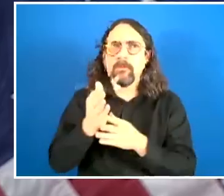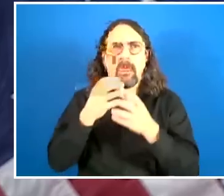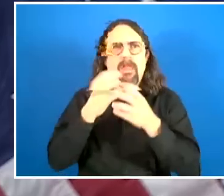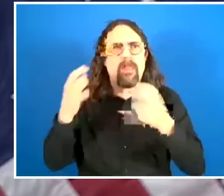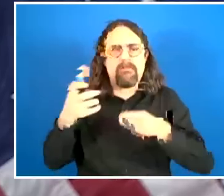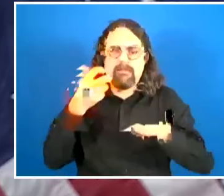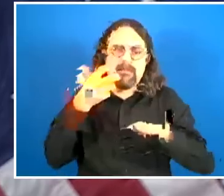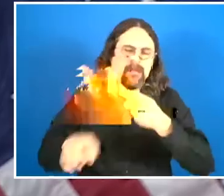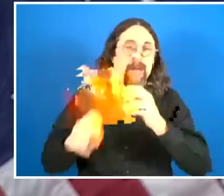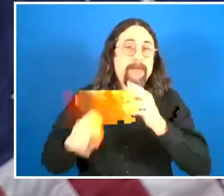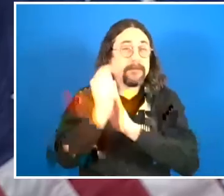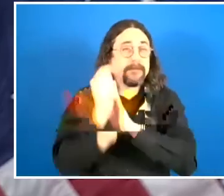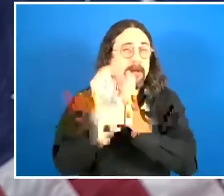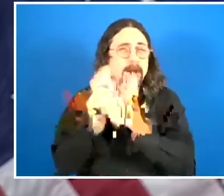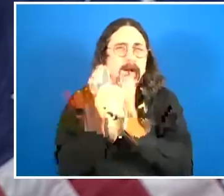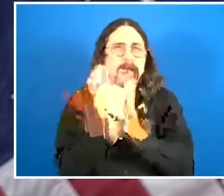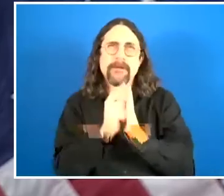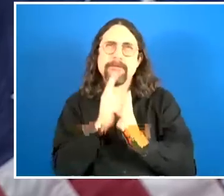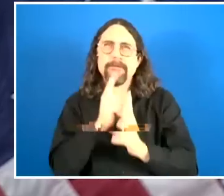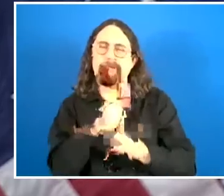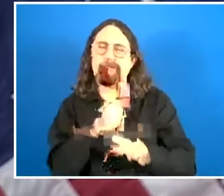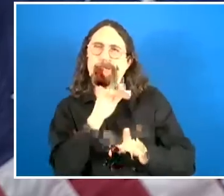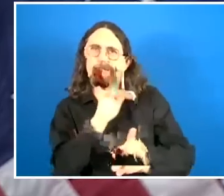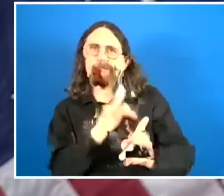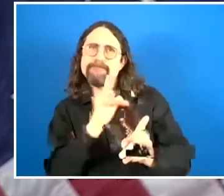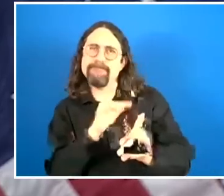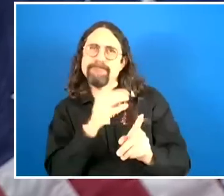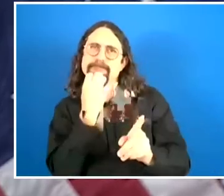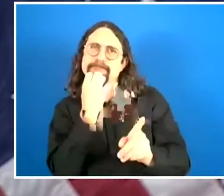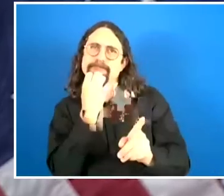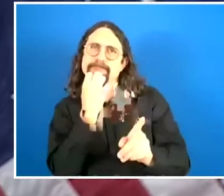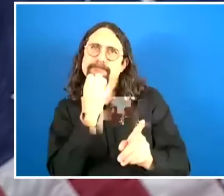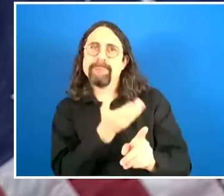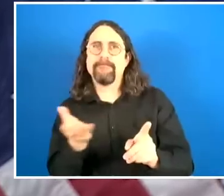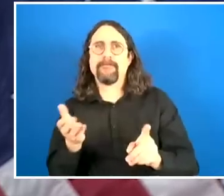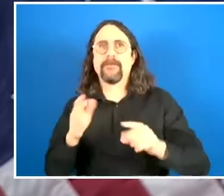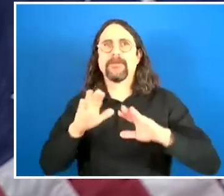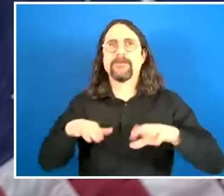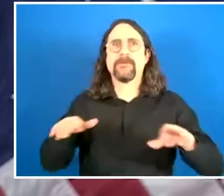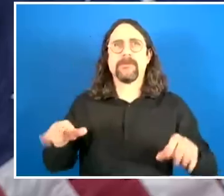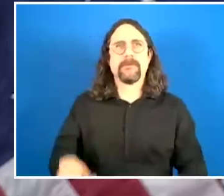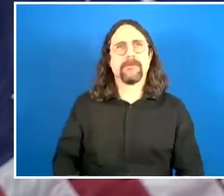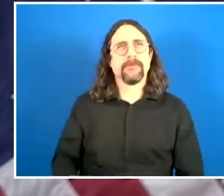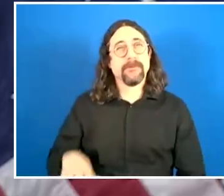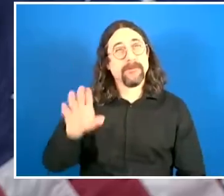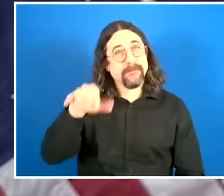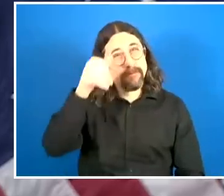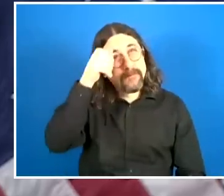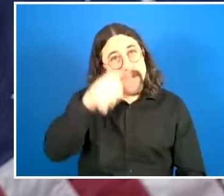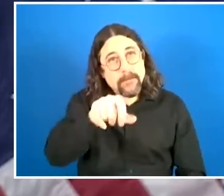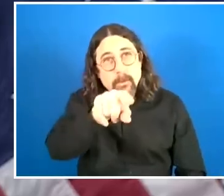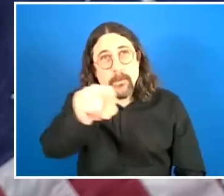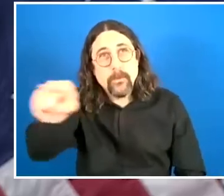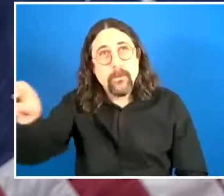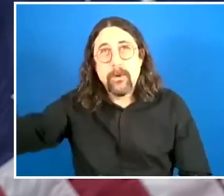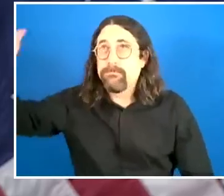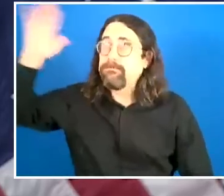HITNKING ABOUT THEM. LOOK, I THINK ALL OF US CAN TAKE OURSELVES BACK TO WHEN WE WERE KIDS ESPECIALLY THOSE